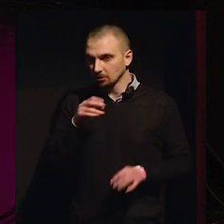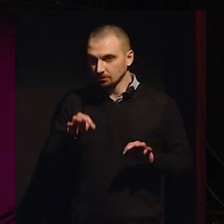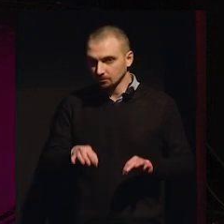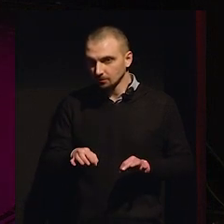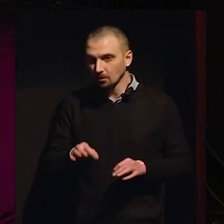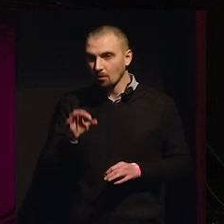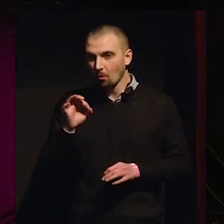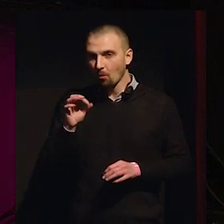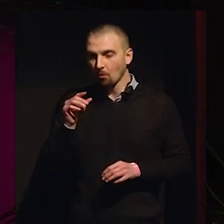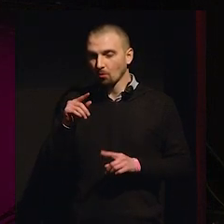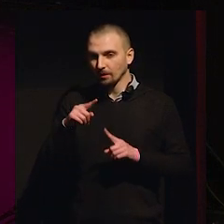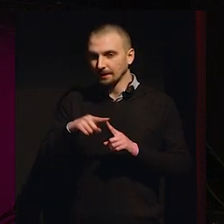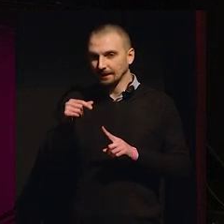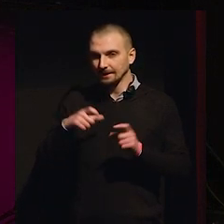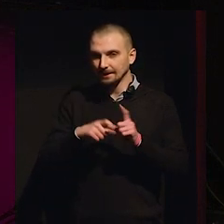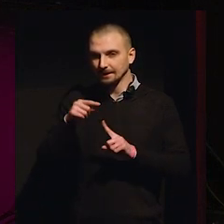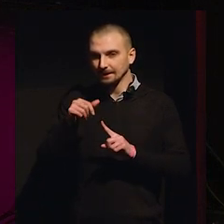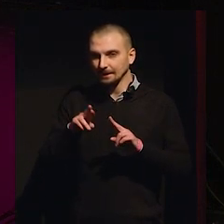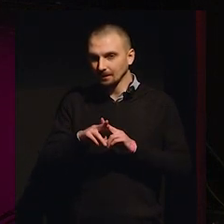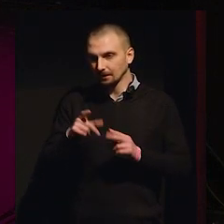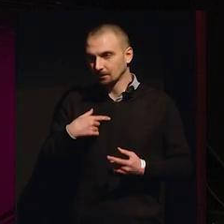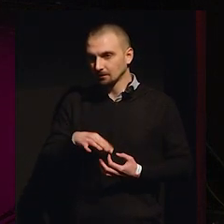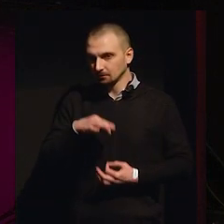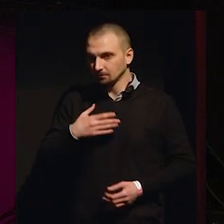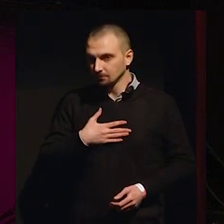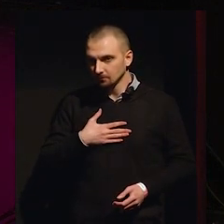I am an autistic person. I received a diagnosis of autism